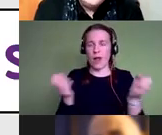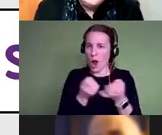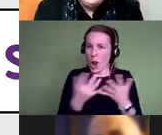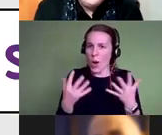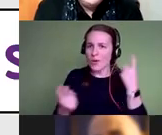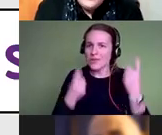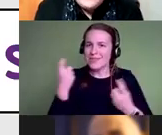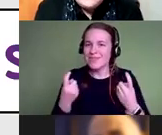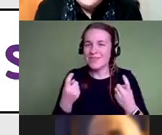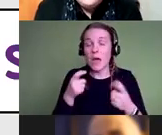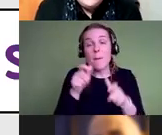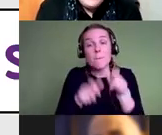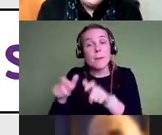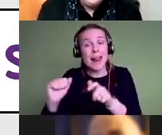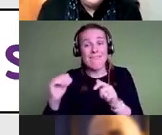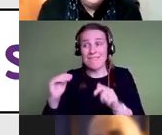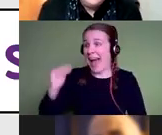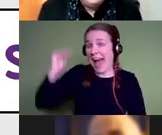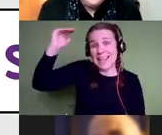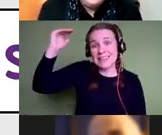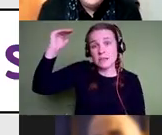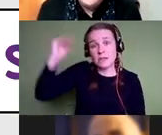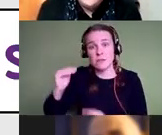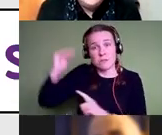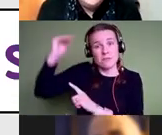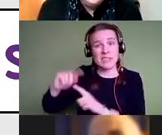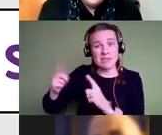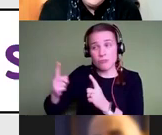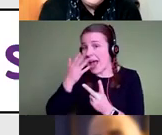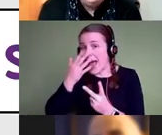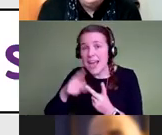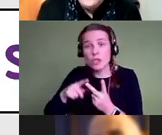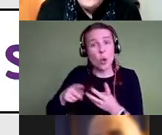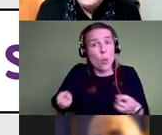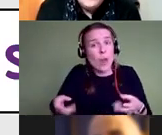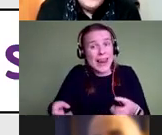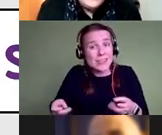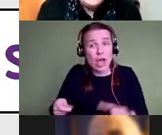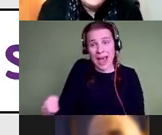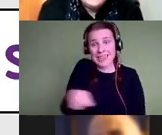considerations also need to be considered, monitored and evaluated at every stage of the development. As I said,